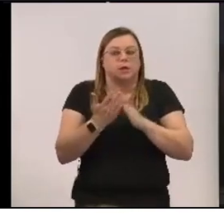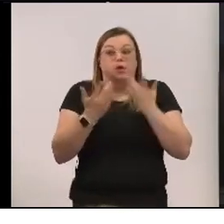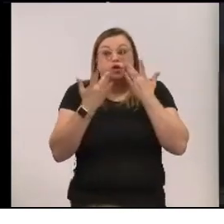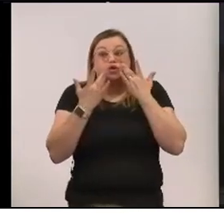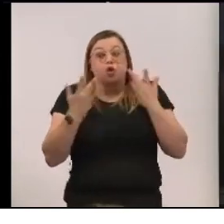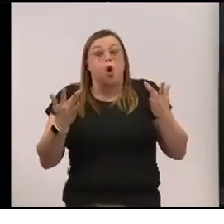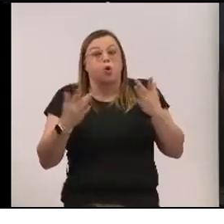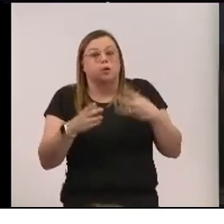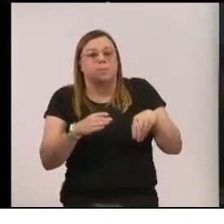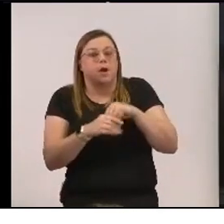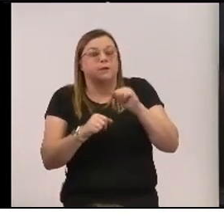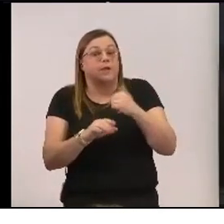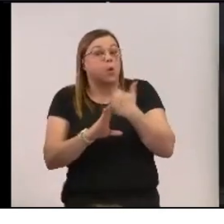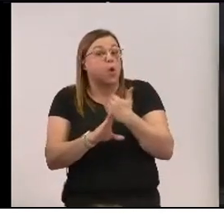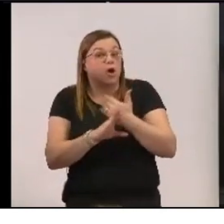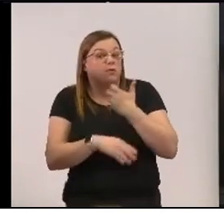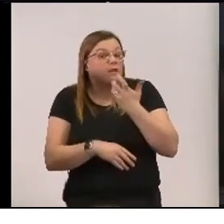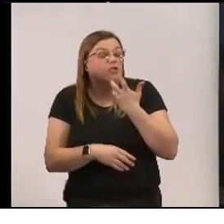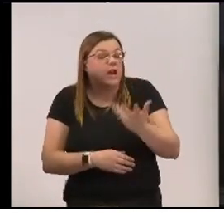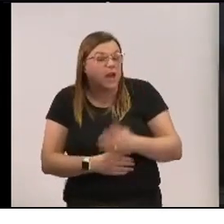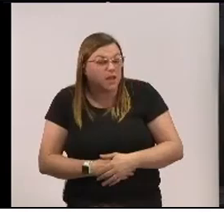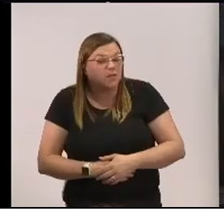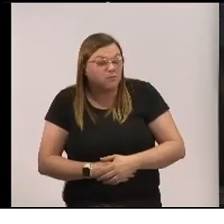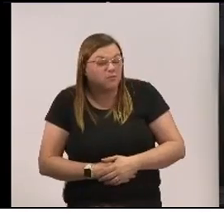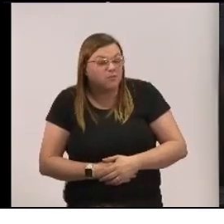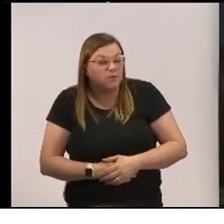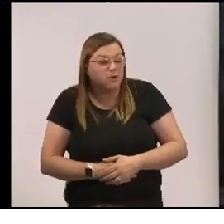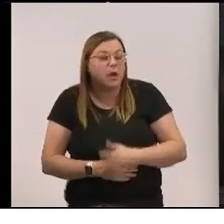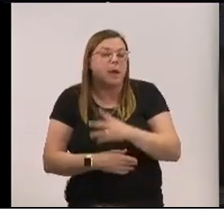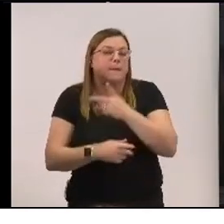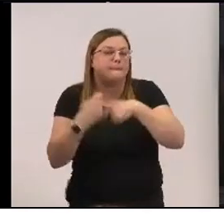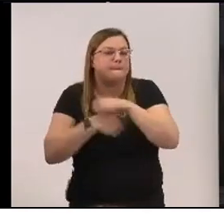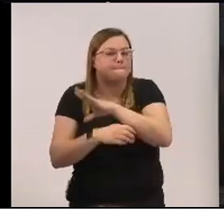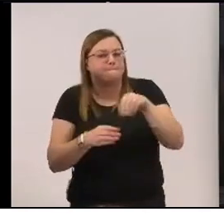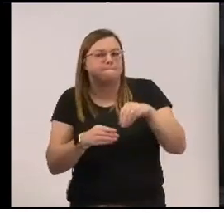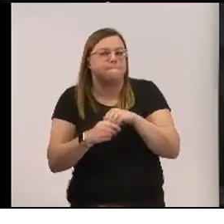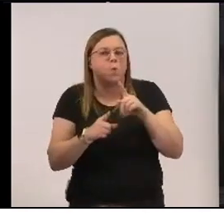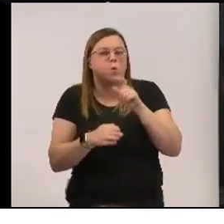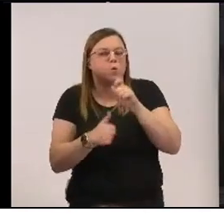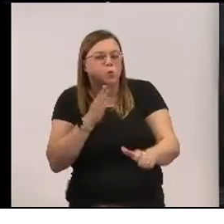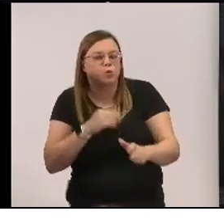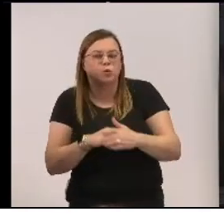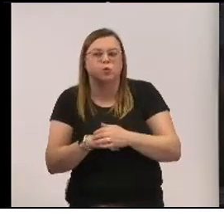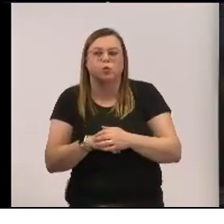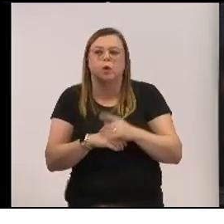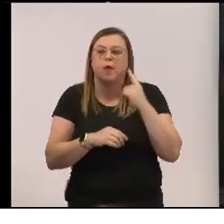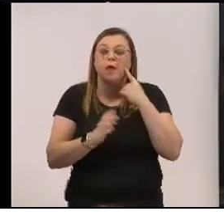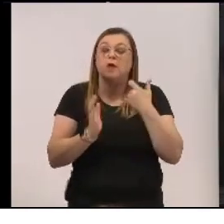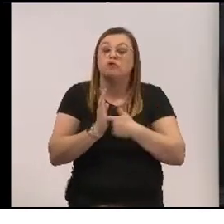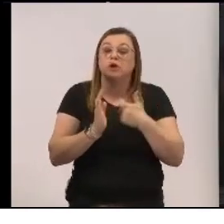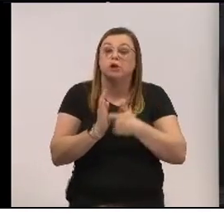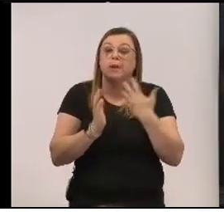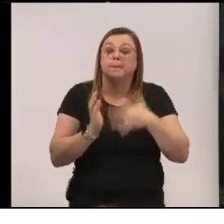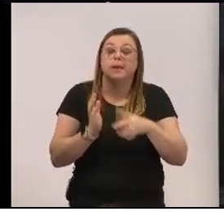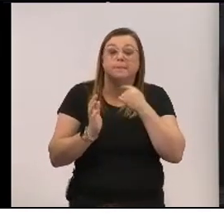as part of their work flows their day-to-day work, and it becomes part of what you do. I think Reginae mentioned anything you're learning,